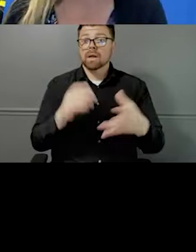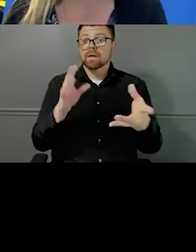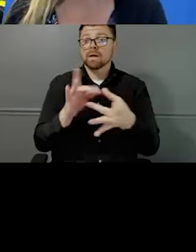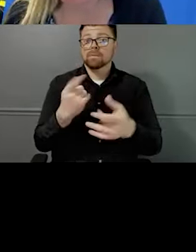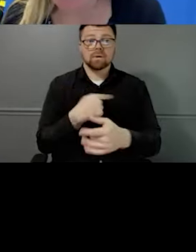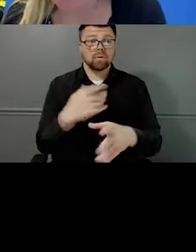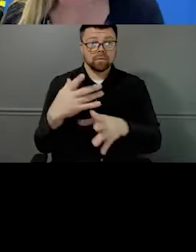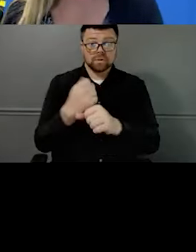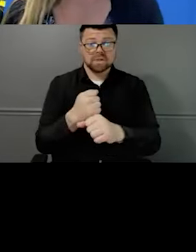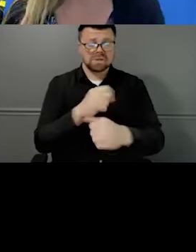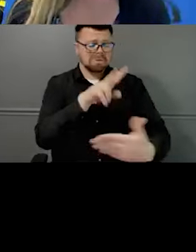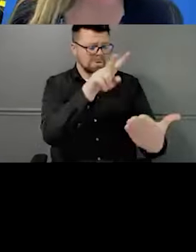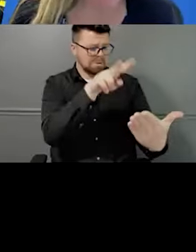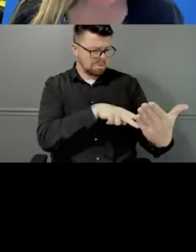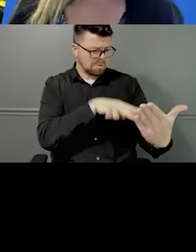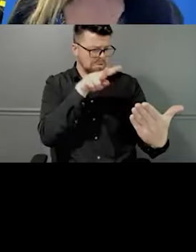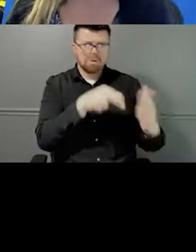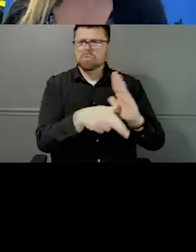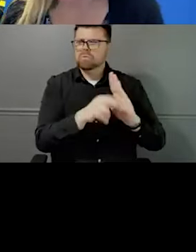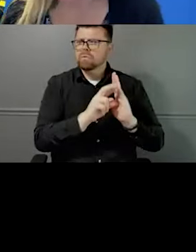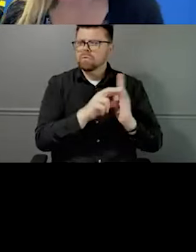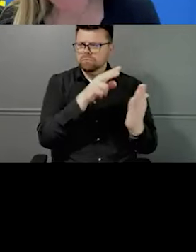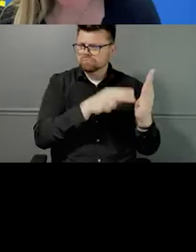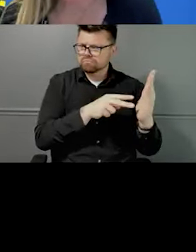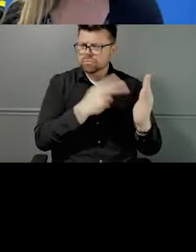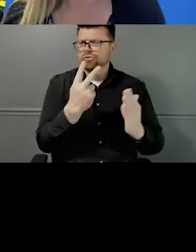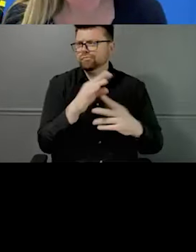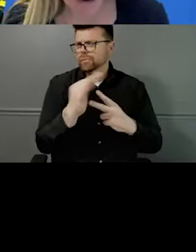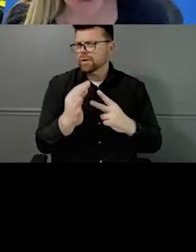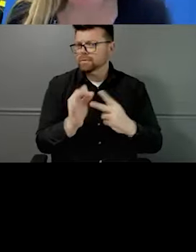We received them in two ways. We received them from